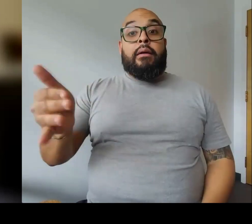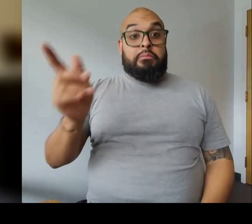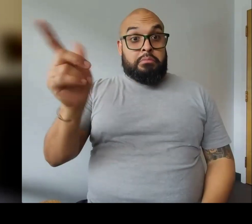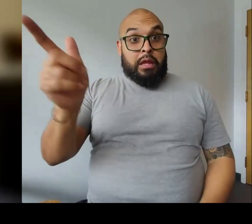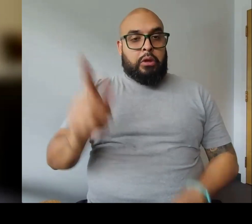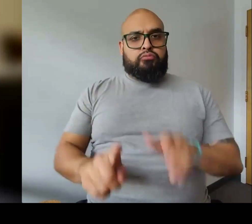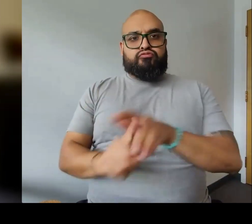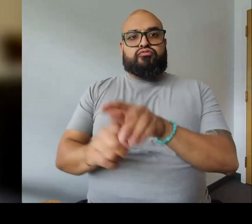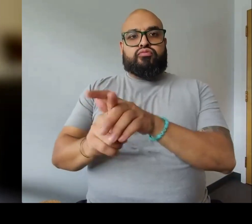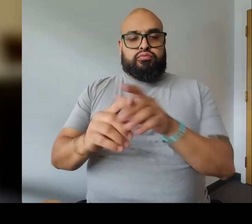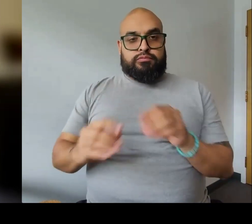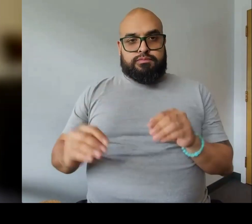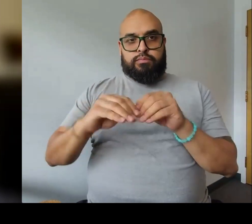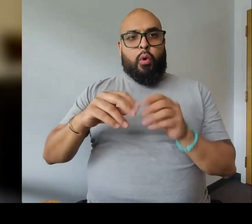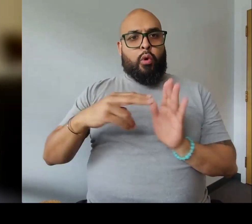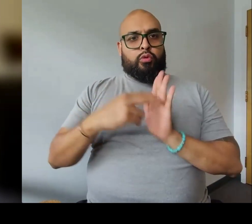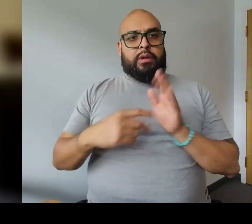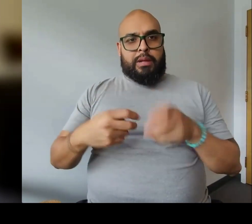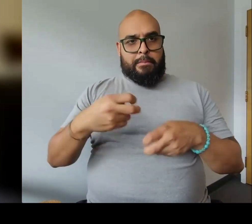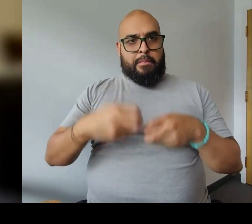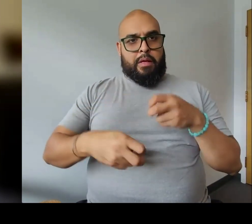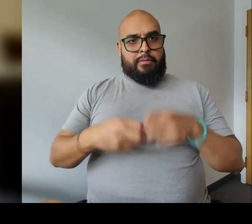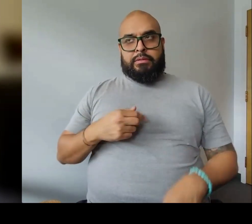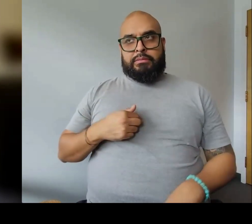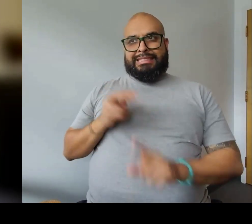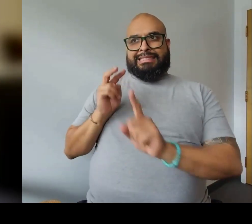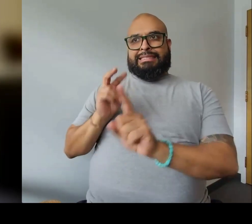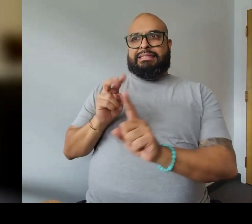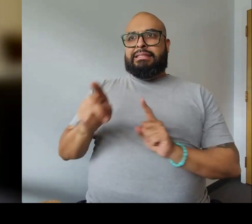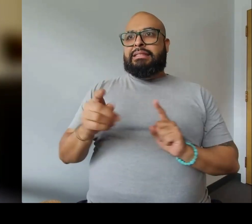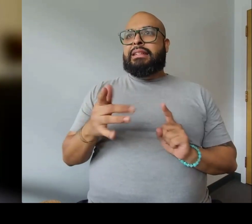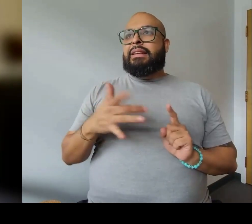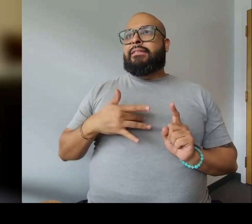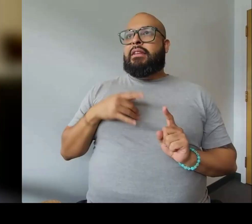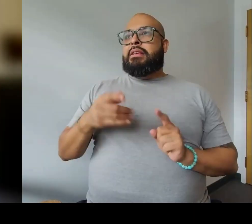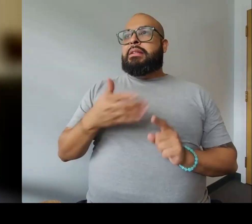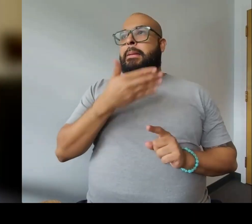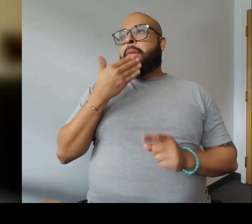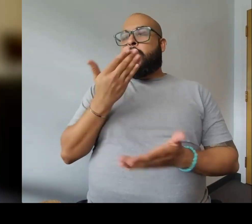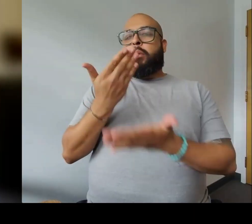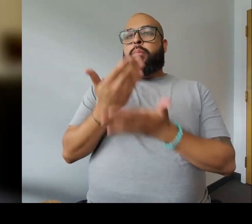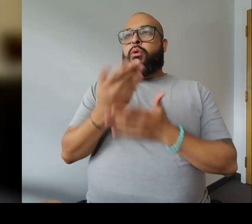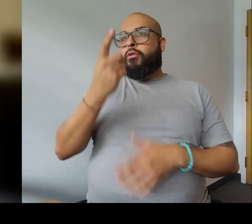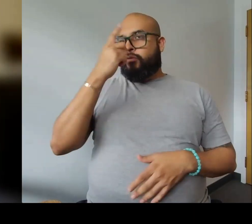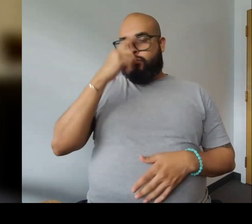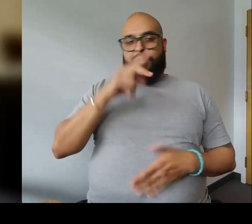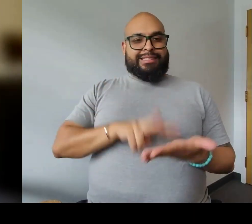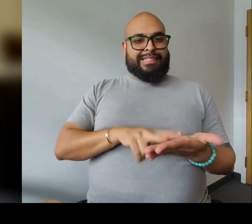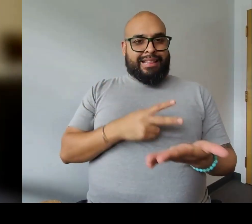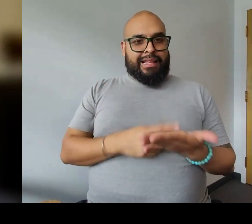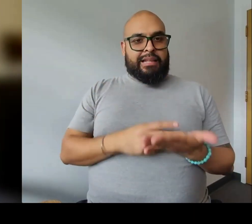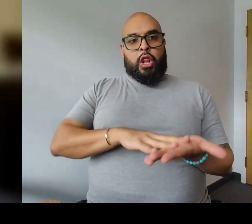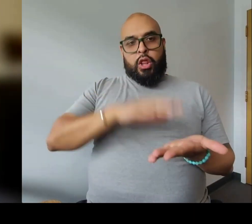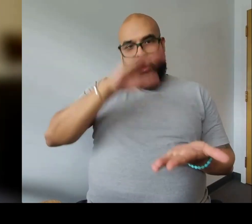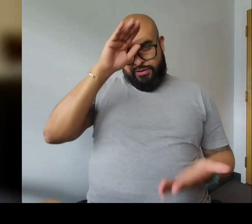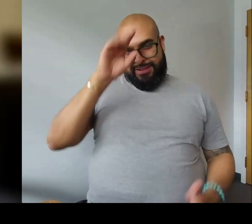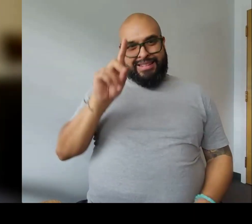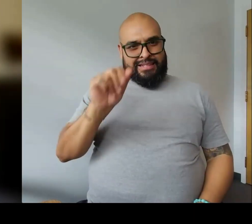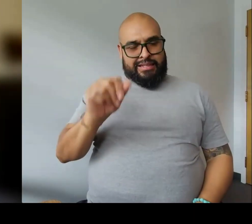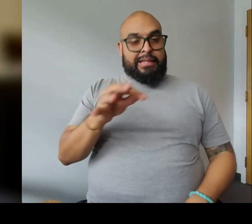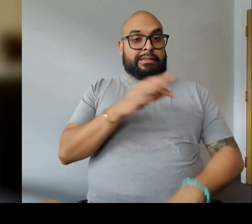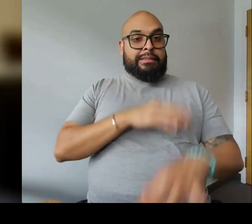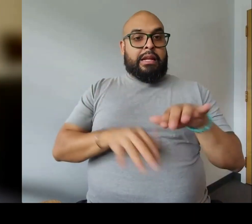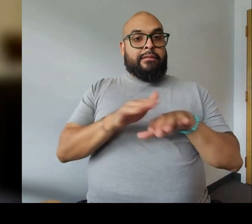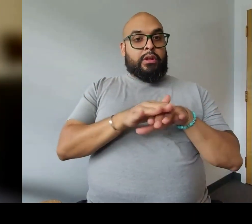And so from my perspective, I find that these are better indicators of dyslexia or learning disability rather just a slower pace because of these reasons.